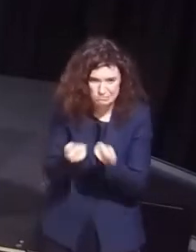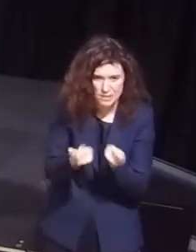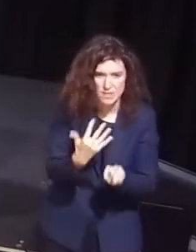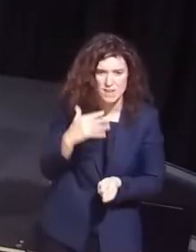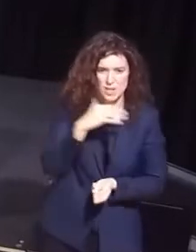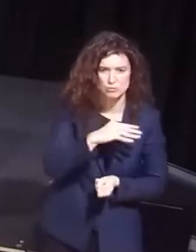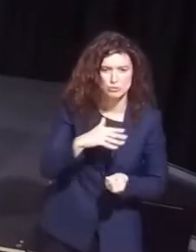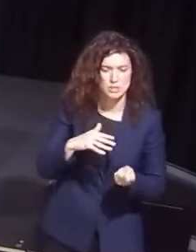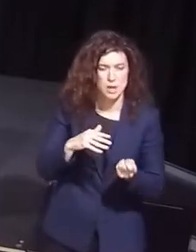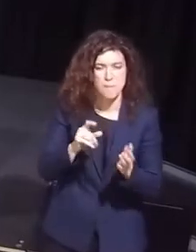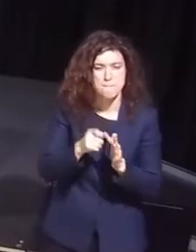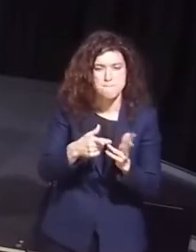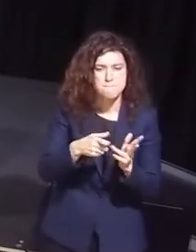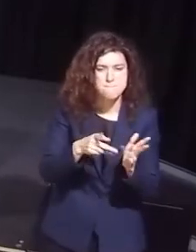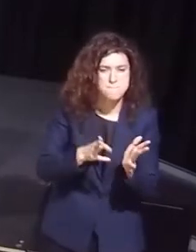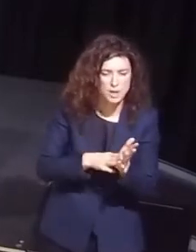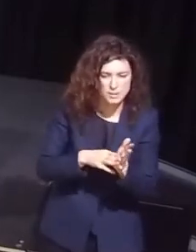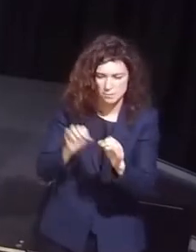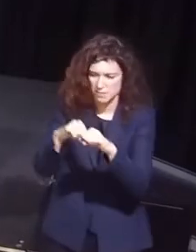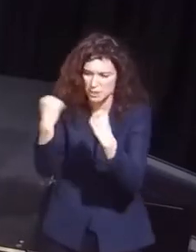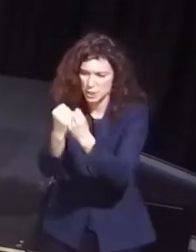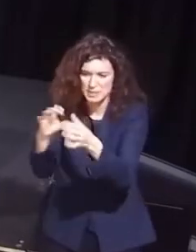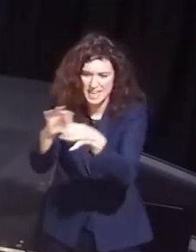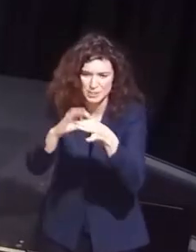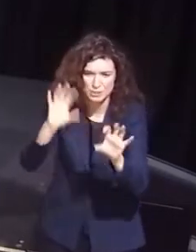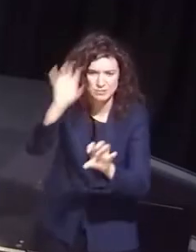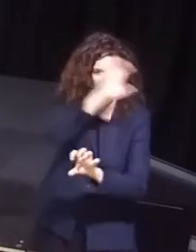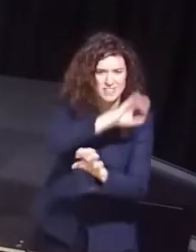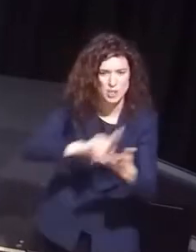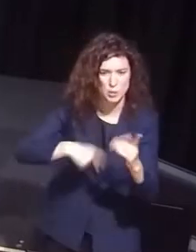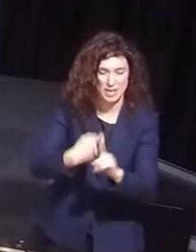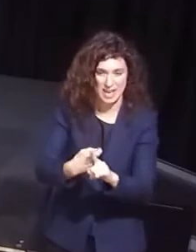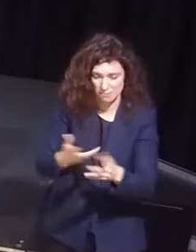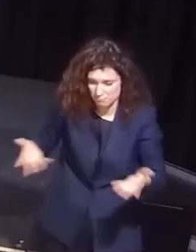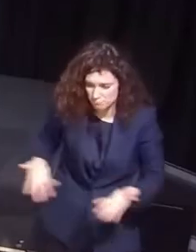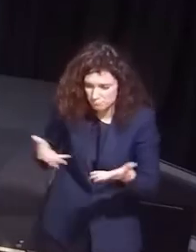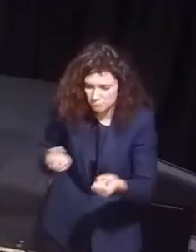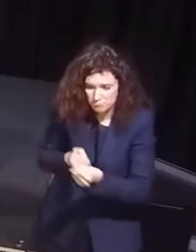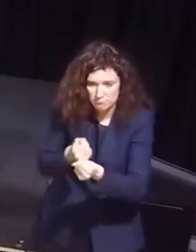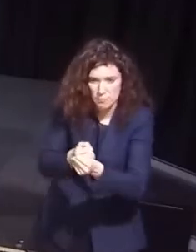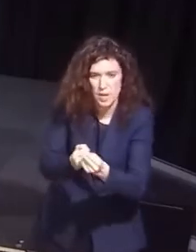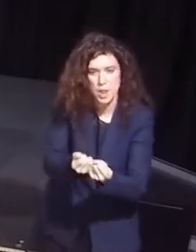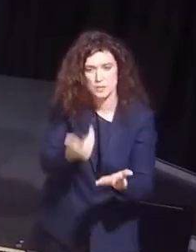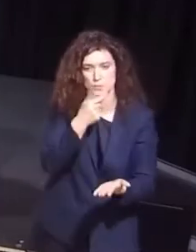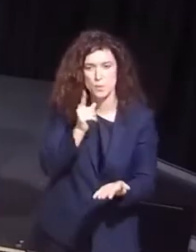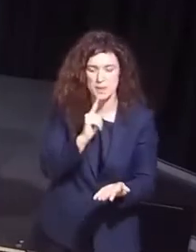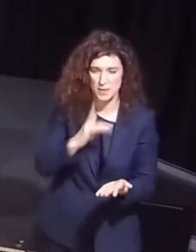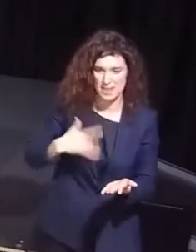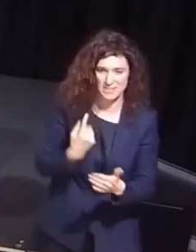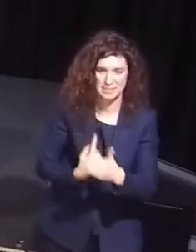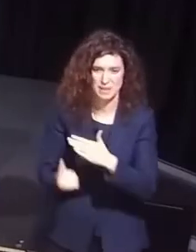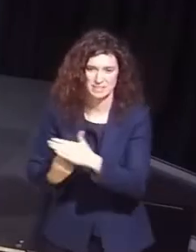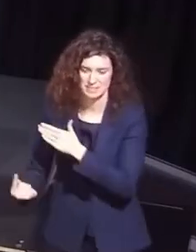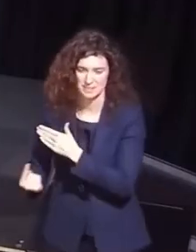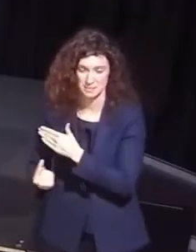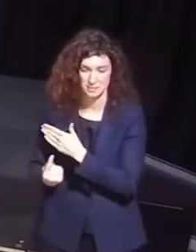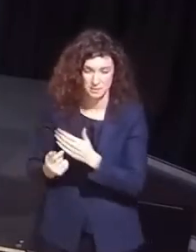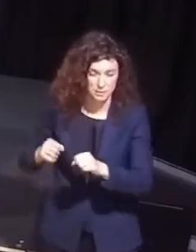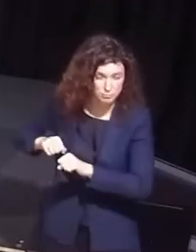enabling many people to live more independent and enriched lives. An entire industry formed inspired by the original POSM devices.